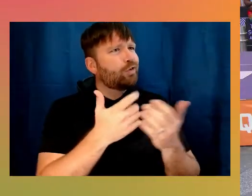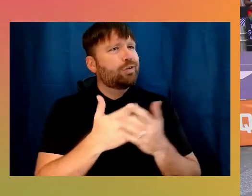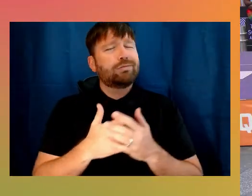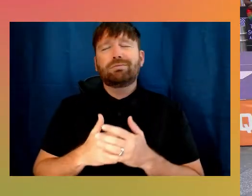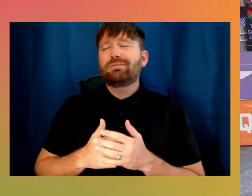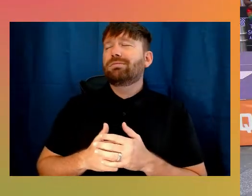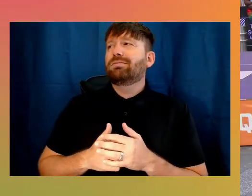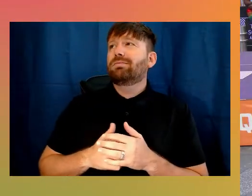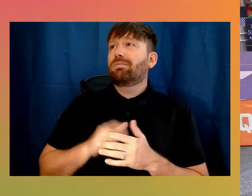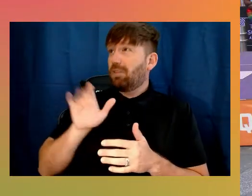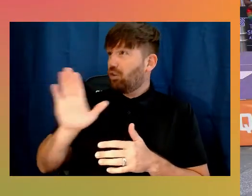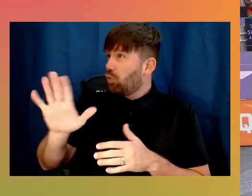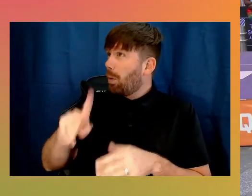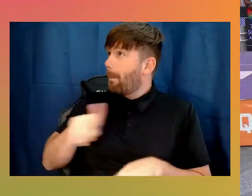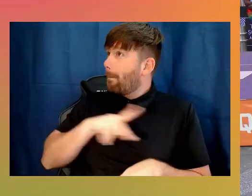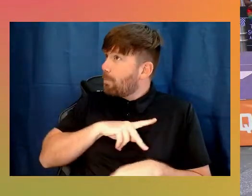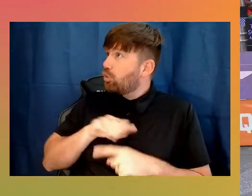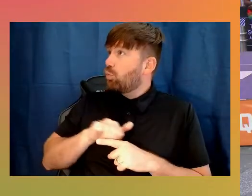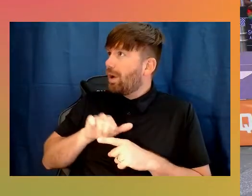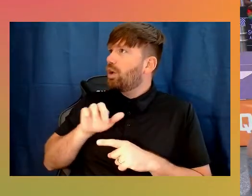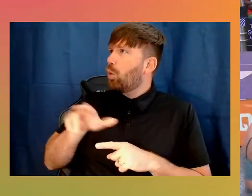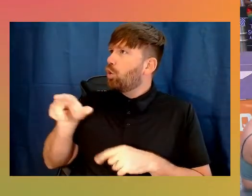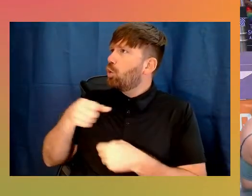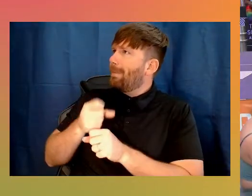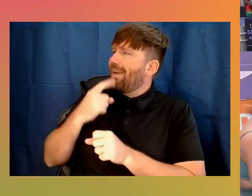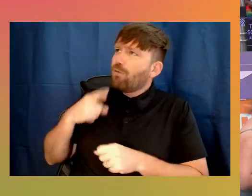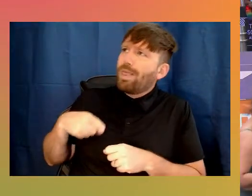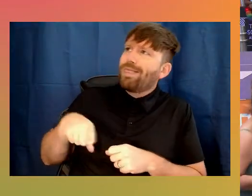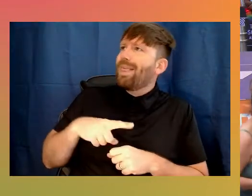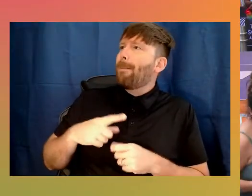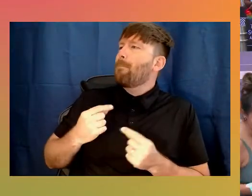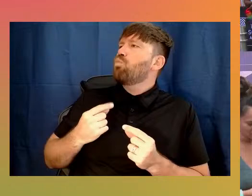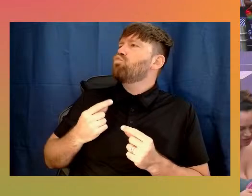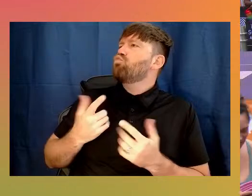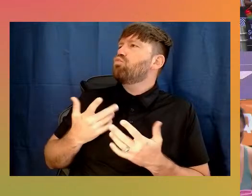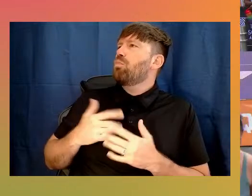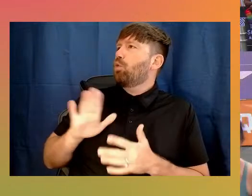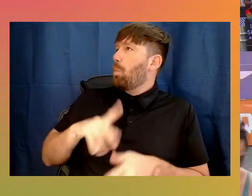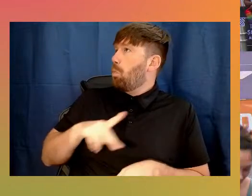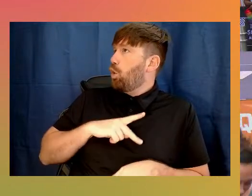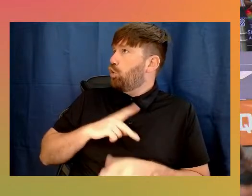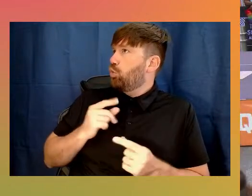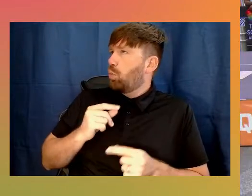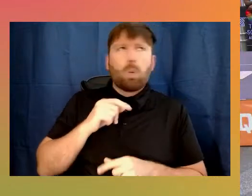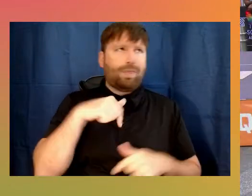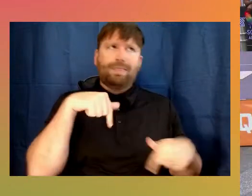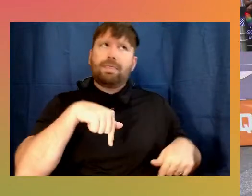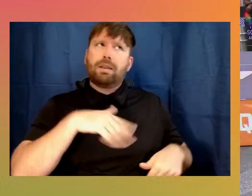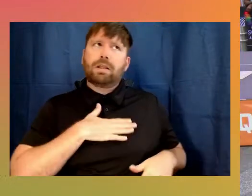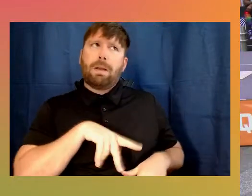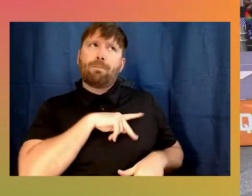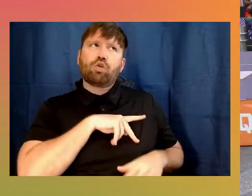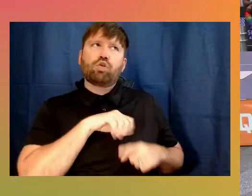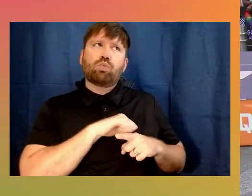AUDIENCE AND MY YOGIS TO FEEL LIKE WE'RE IN THIS TOGETHER. LIKE, I'M NOT ABOVE YOU. I KNOW BETTER THAN YOU. AND I HOPE THAT THEY FEEL THAT FOR ME.